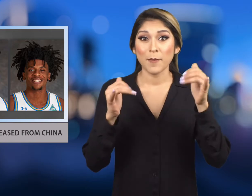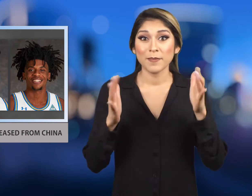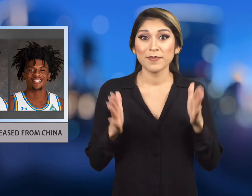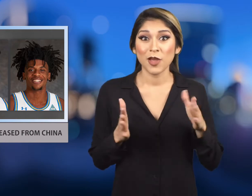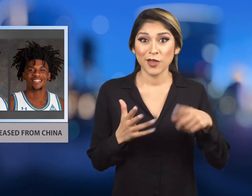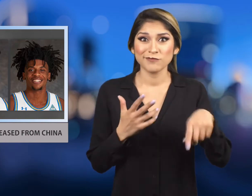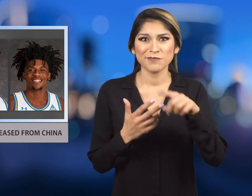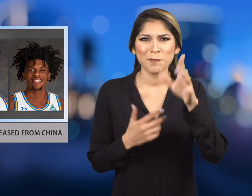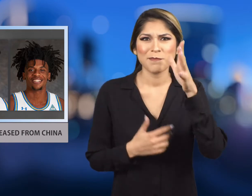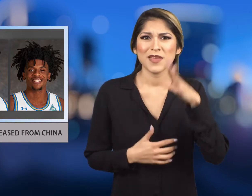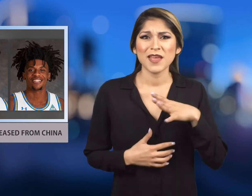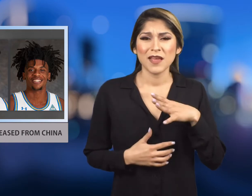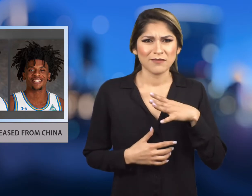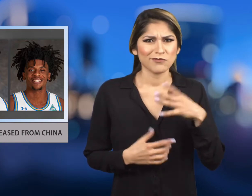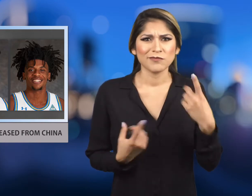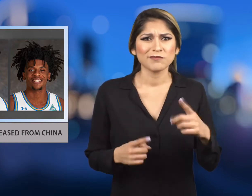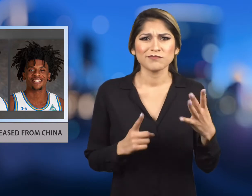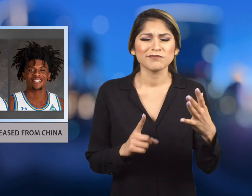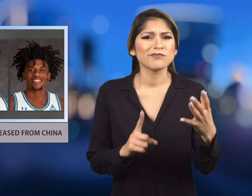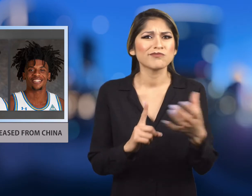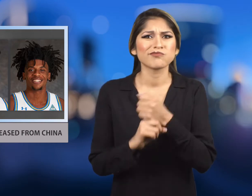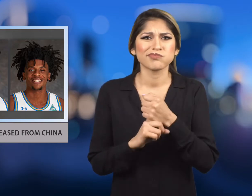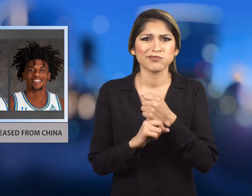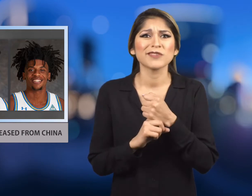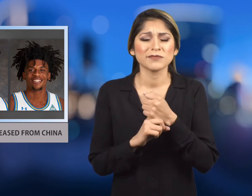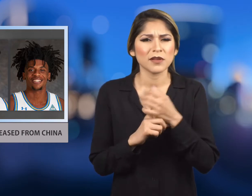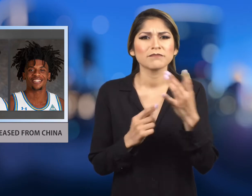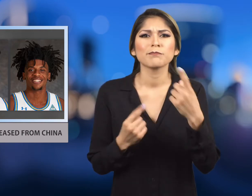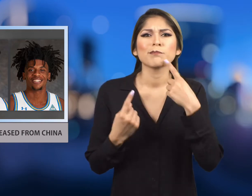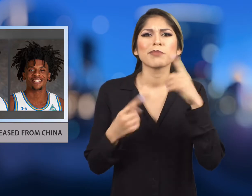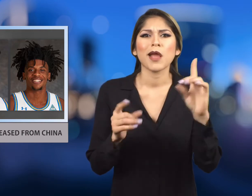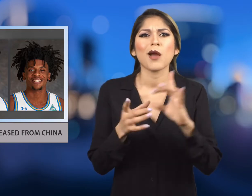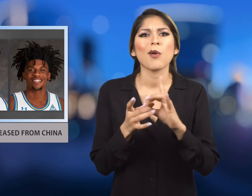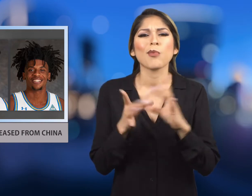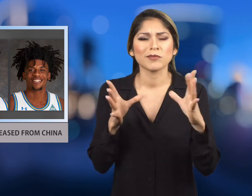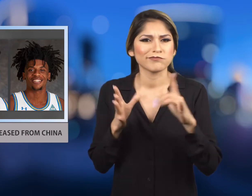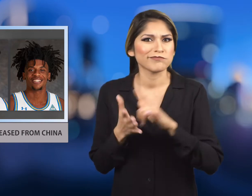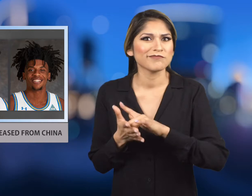detained in China are returning to the United States and